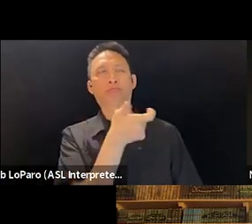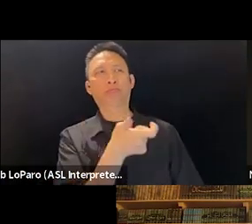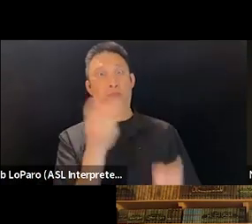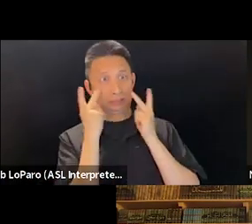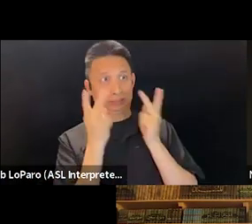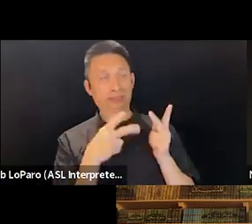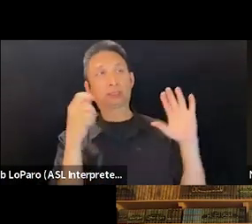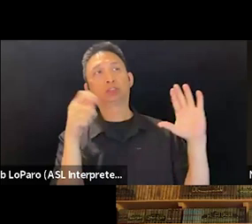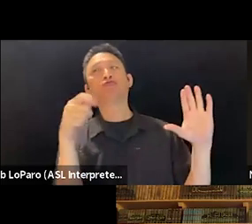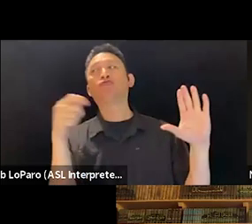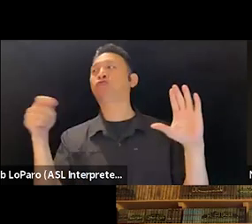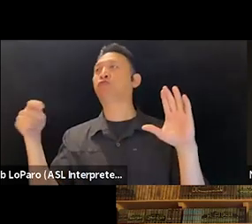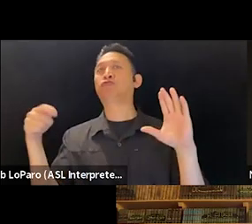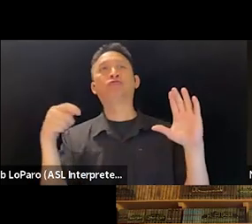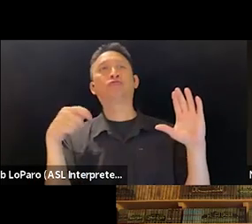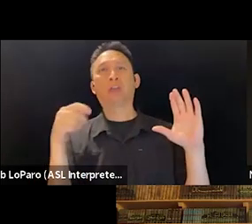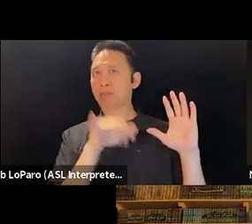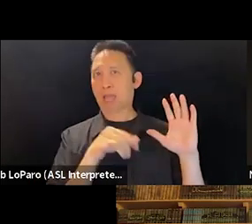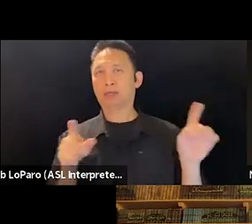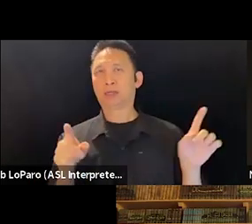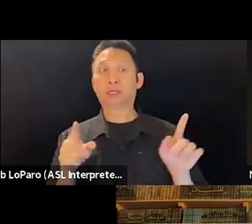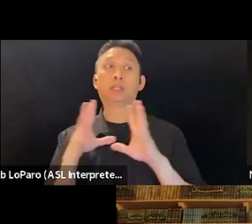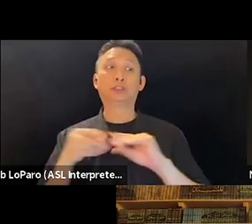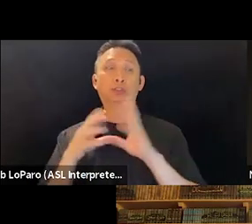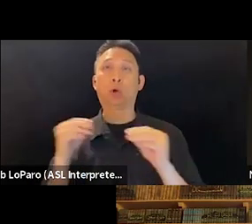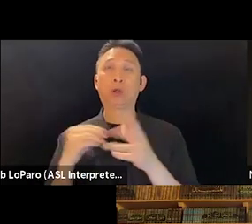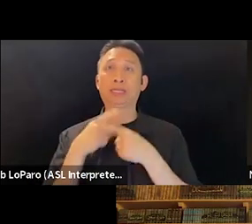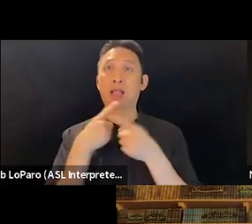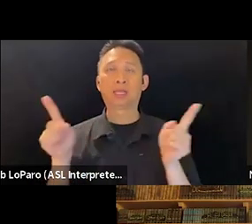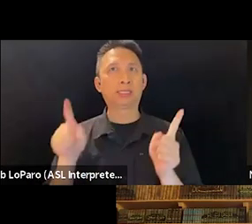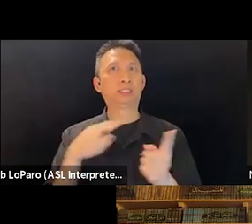So we need the storytelling to be very strong, the originality to be also very original.